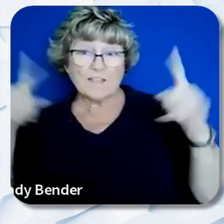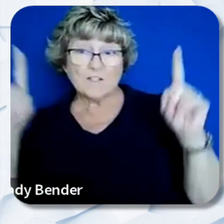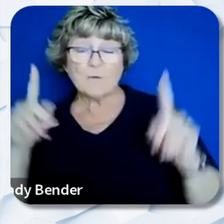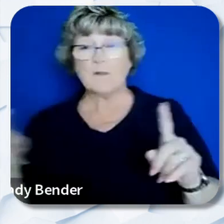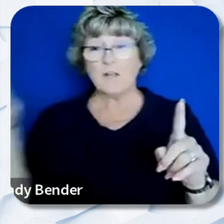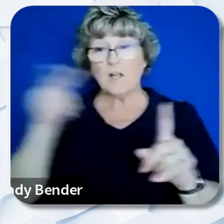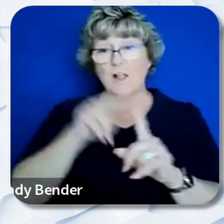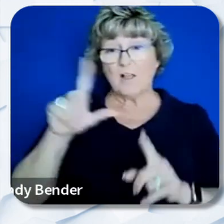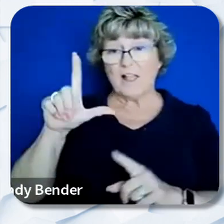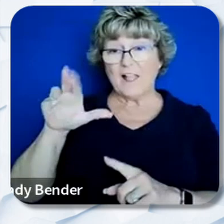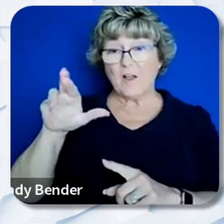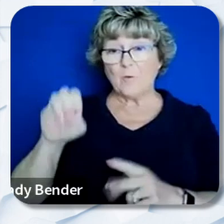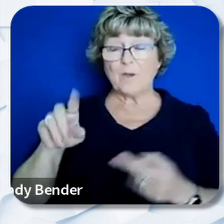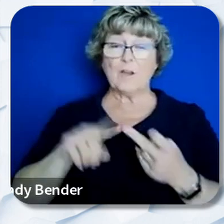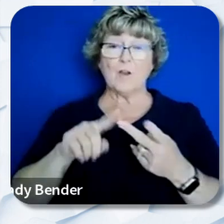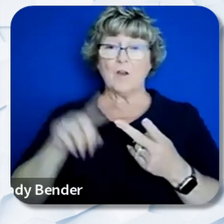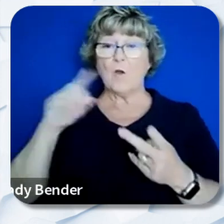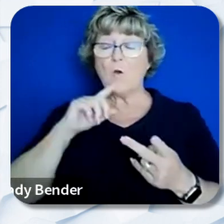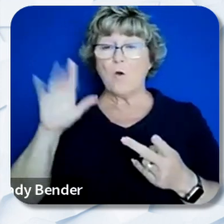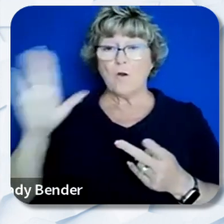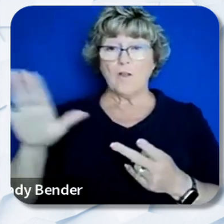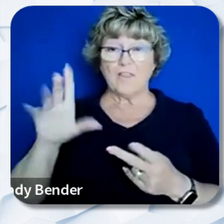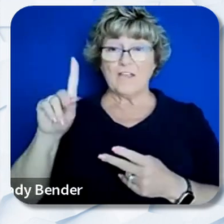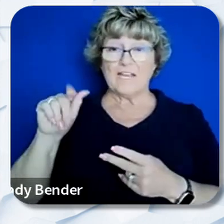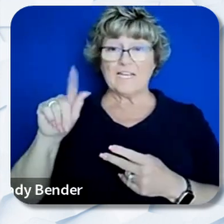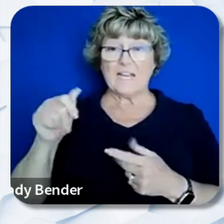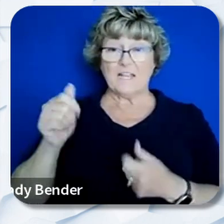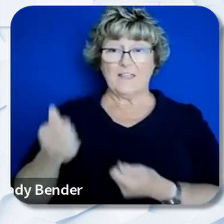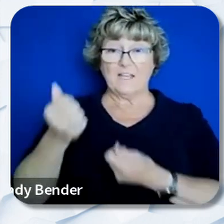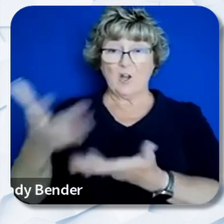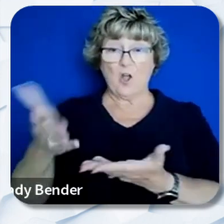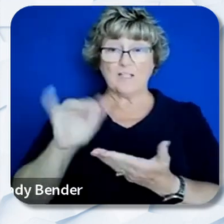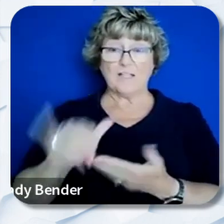practices or data that might be contributing to that? So just I would reach out to your